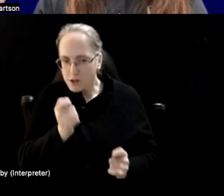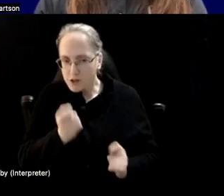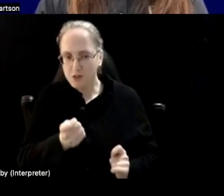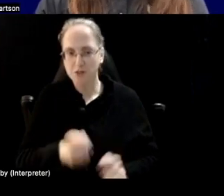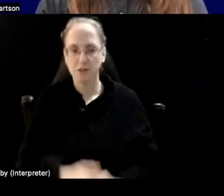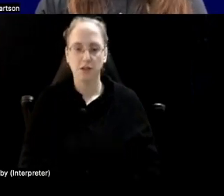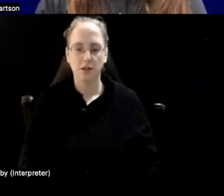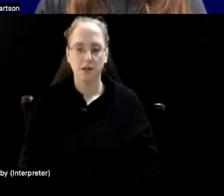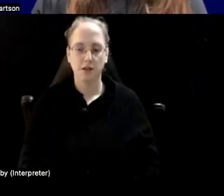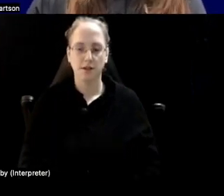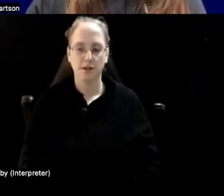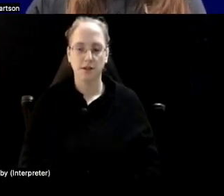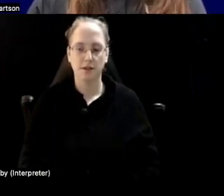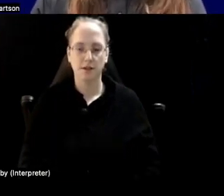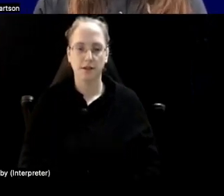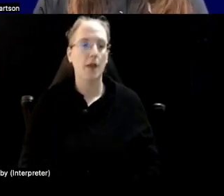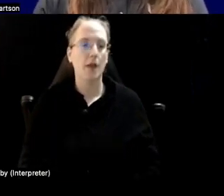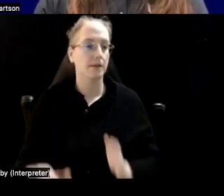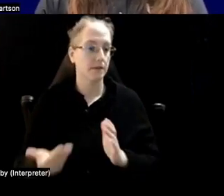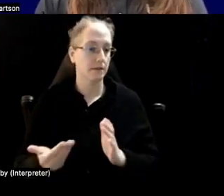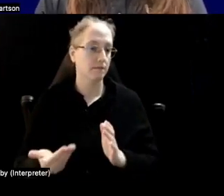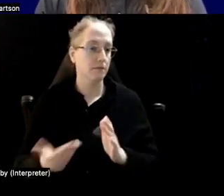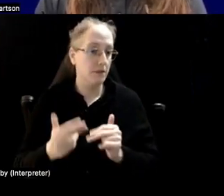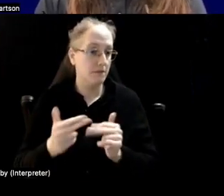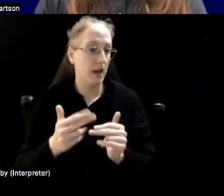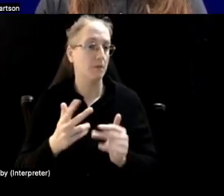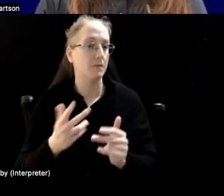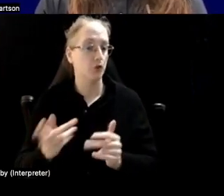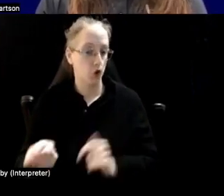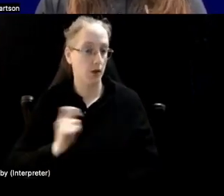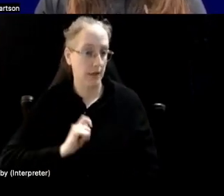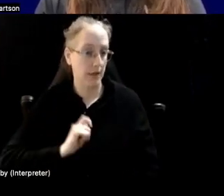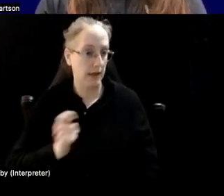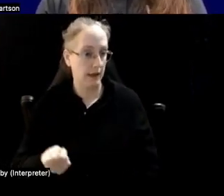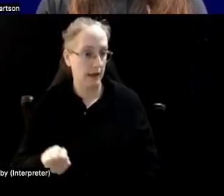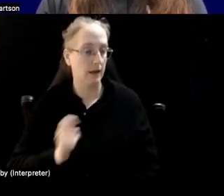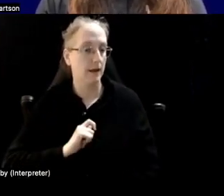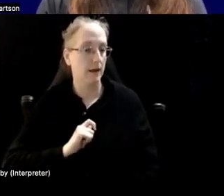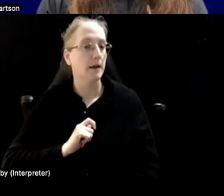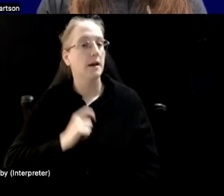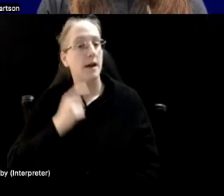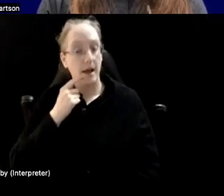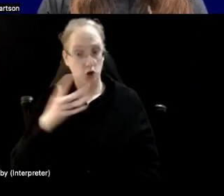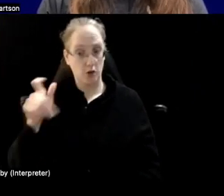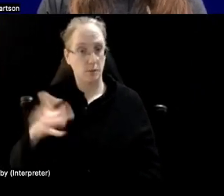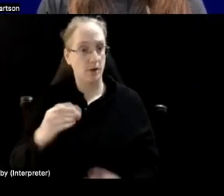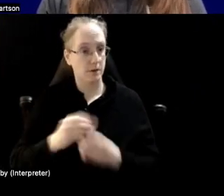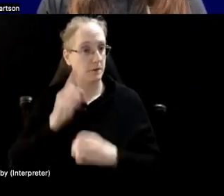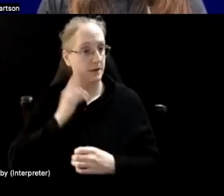This builds in turn taking, it shows the person with deafblindness an aspect of something they